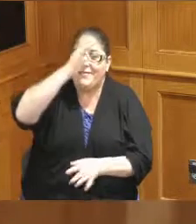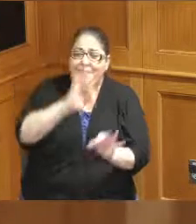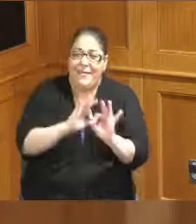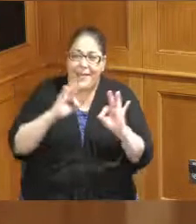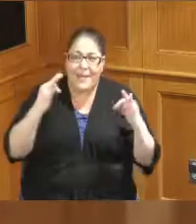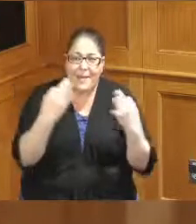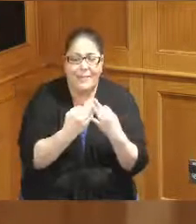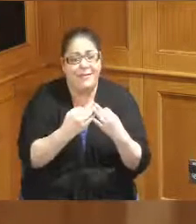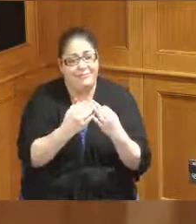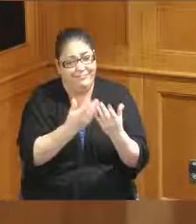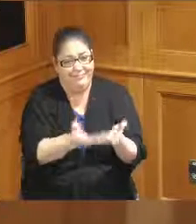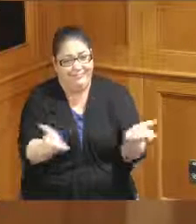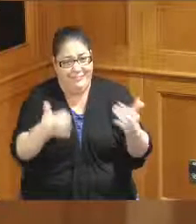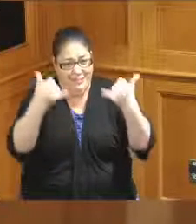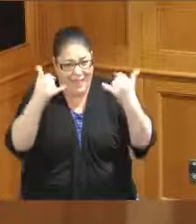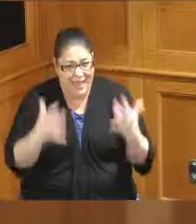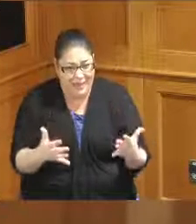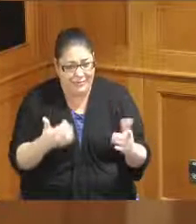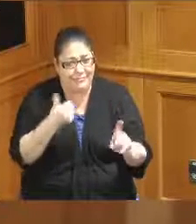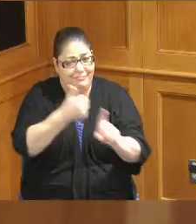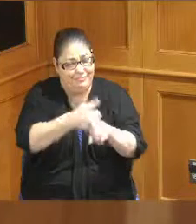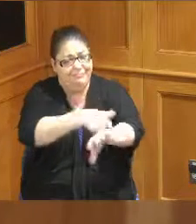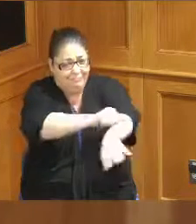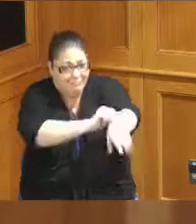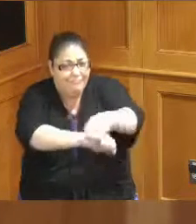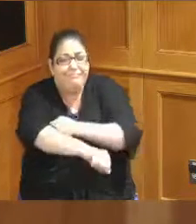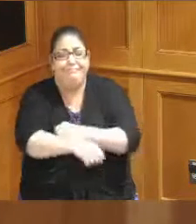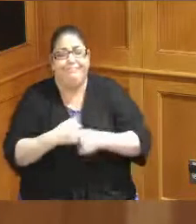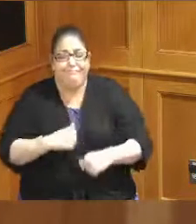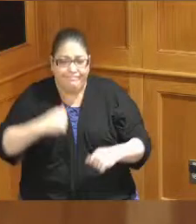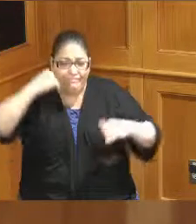the players who stepped up and said yes wanted to become part of this experience